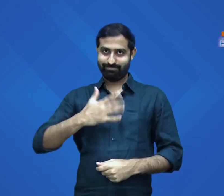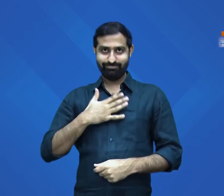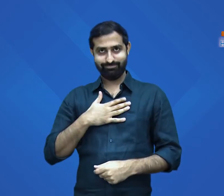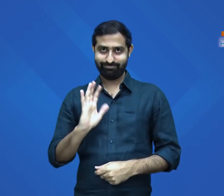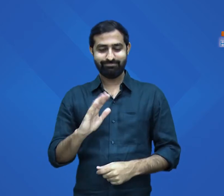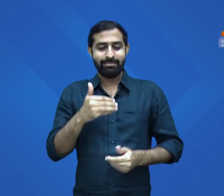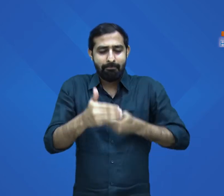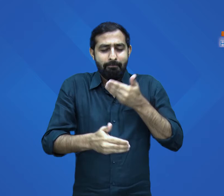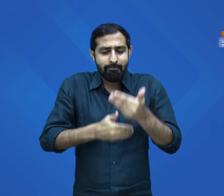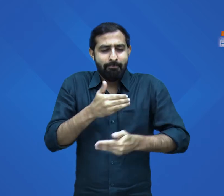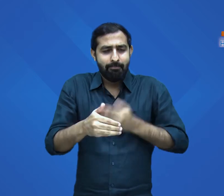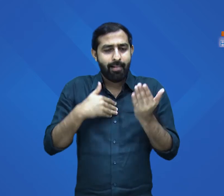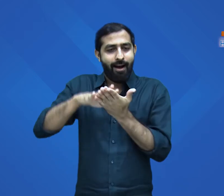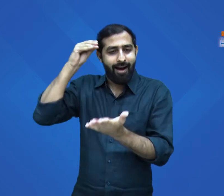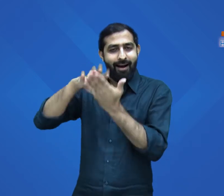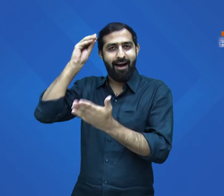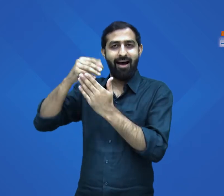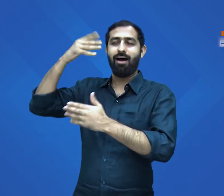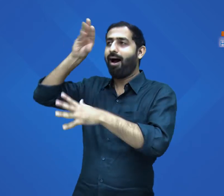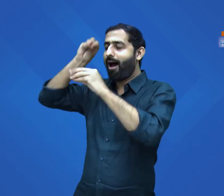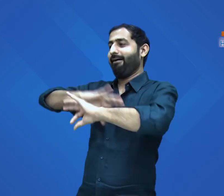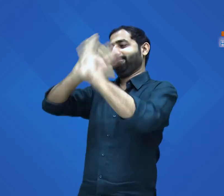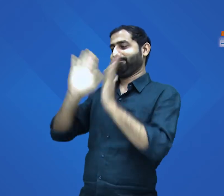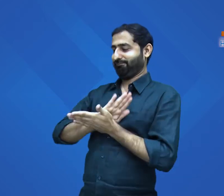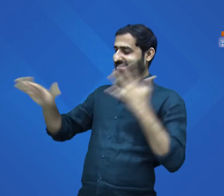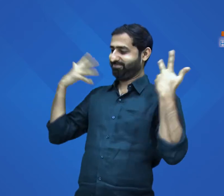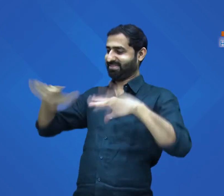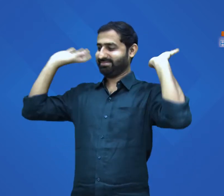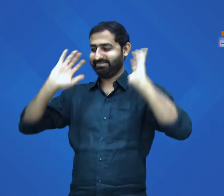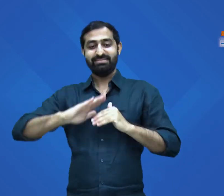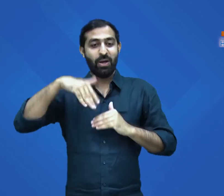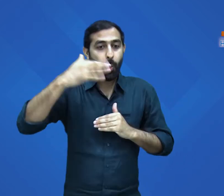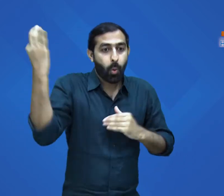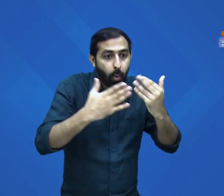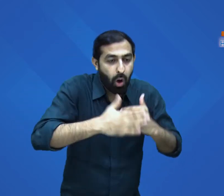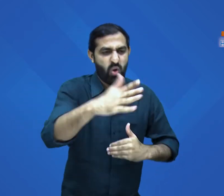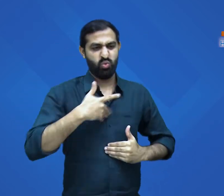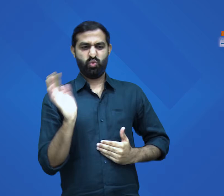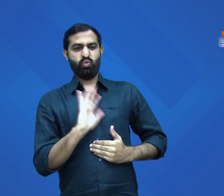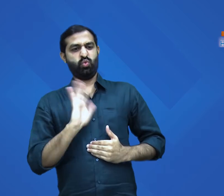We go through an entire learning process in our life. So what we have learned earlier,